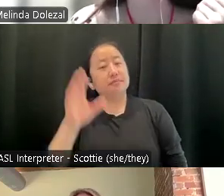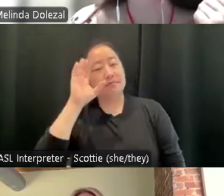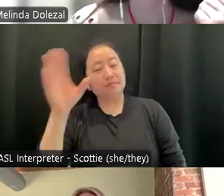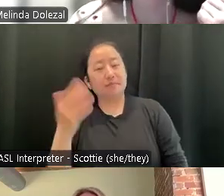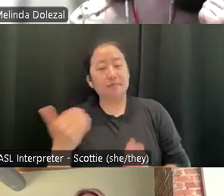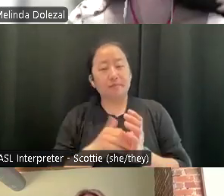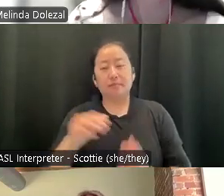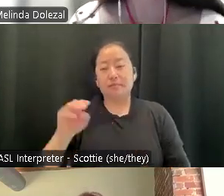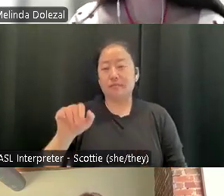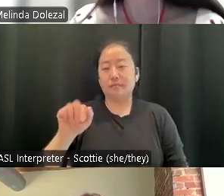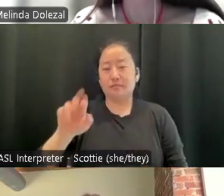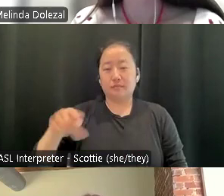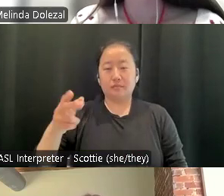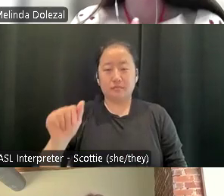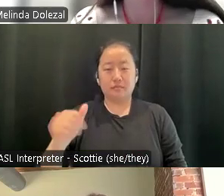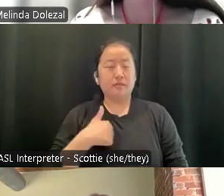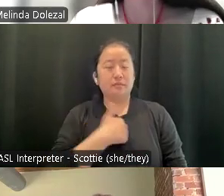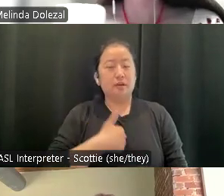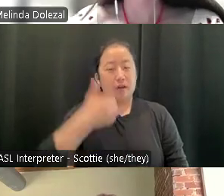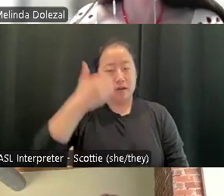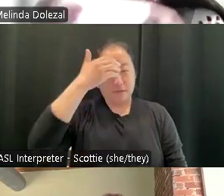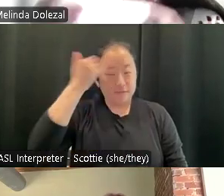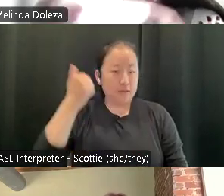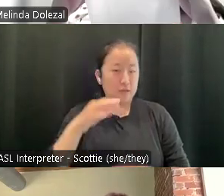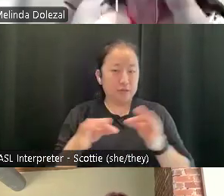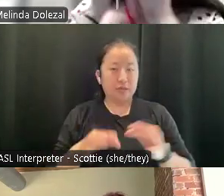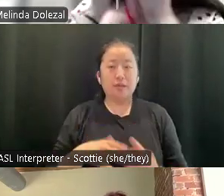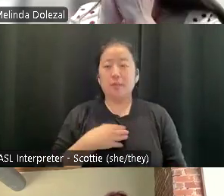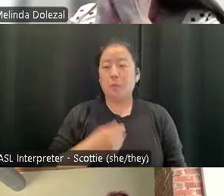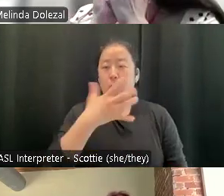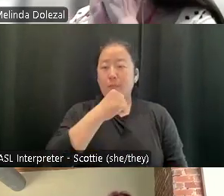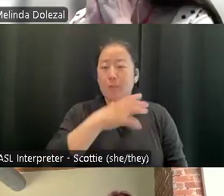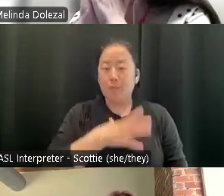forgot to describe what I look like. I am a Caucasian female, pronouns she and her.